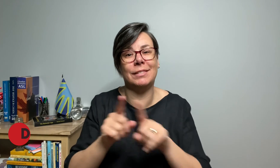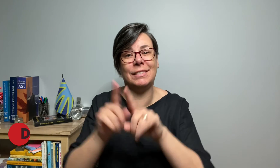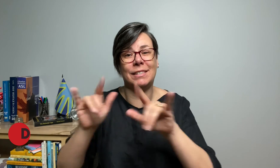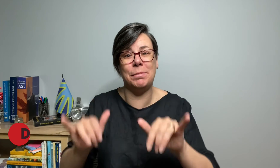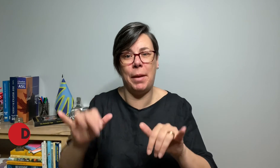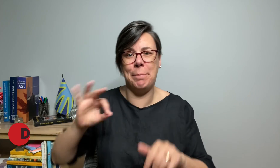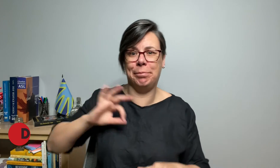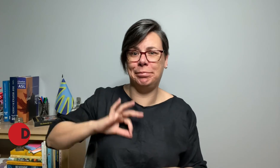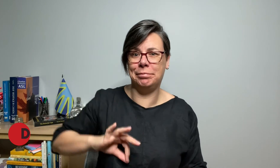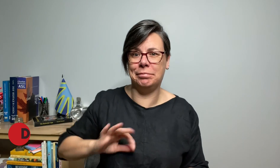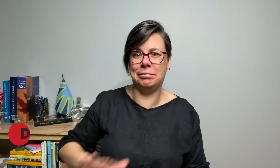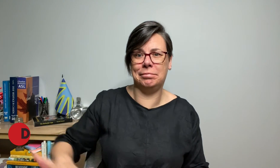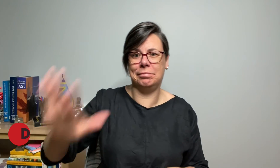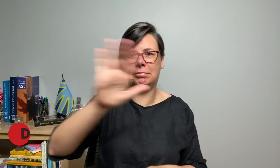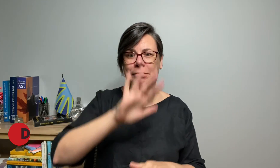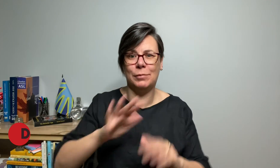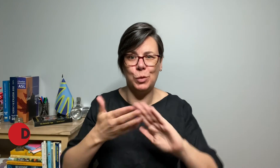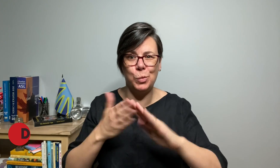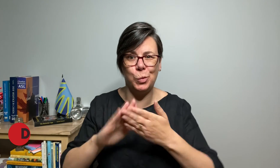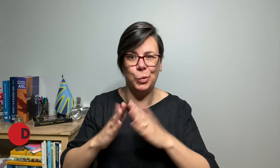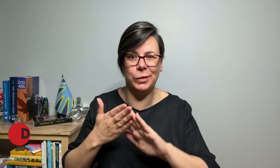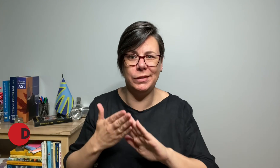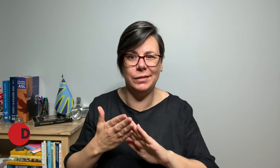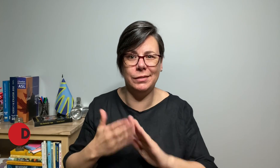and the community as a whole.